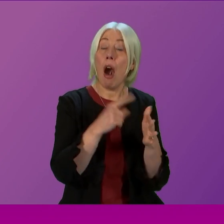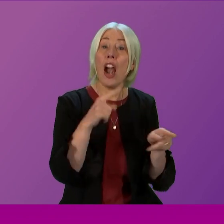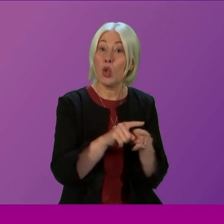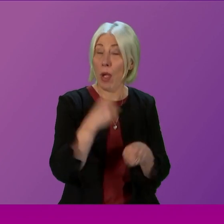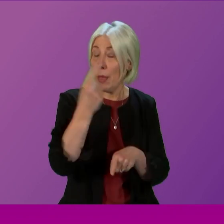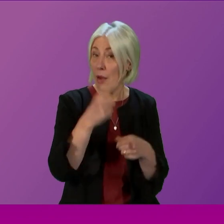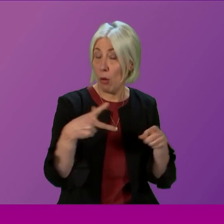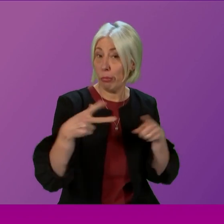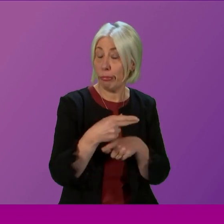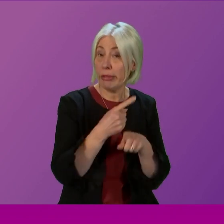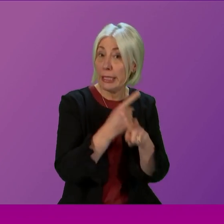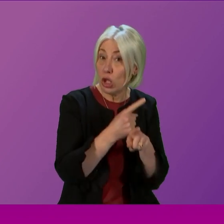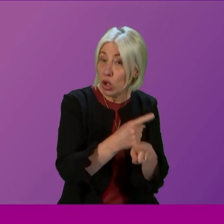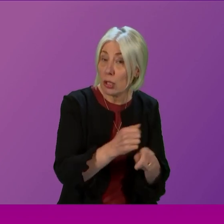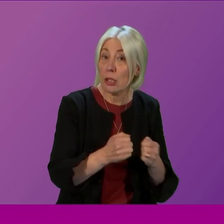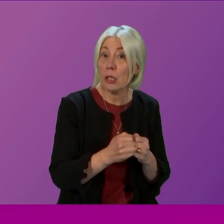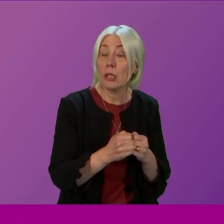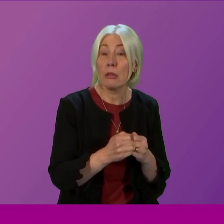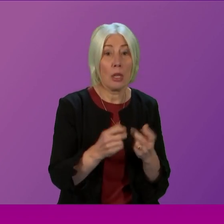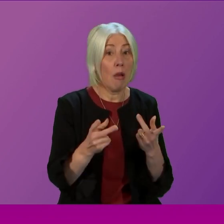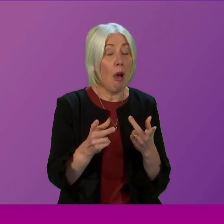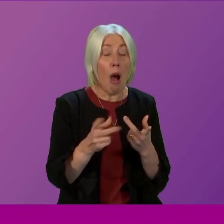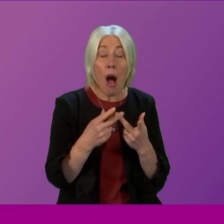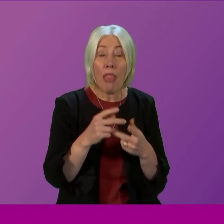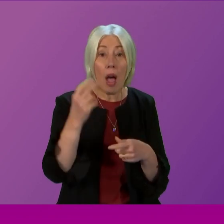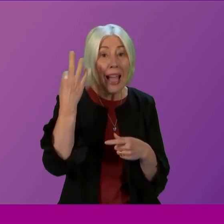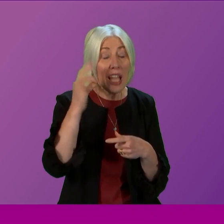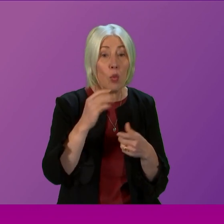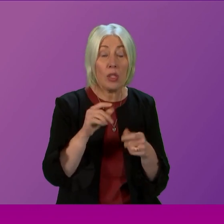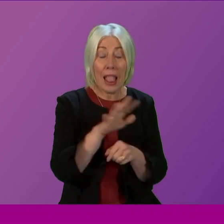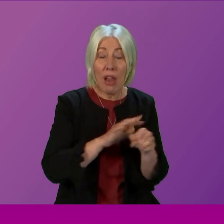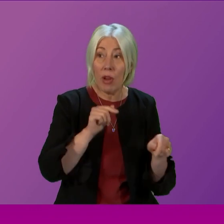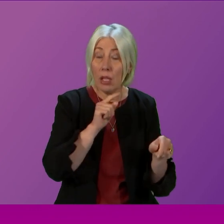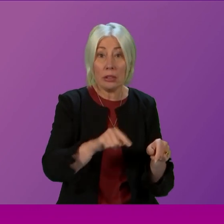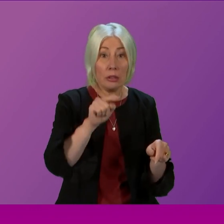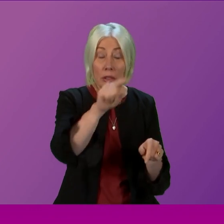teachers and that East Renfrewshire Council is contemplating very serious cuts to education.